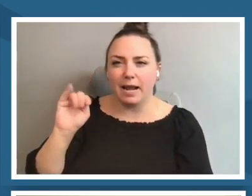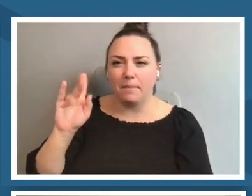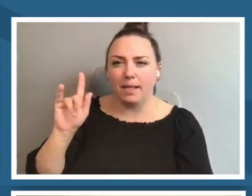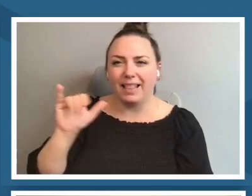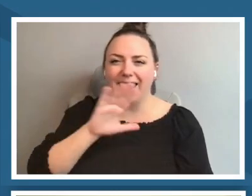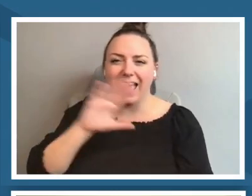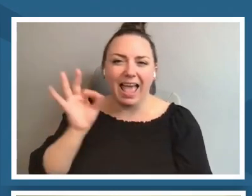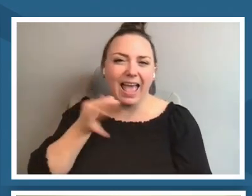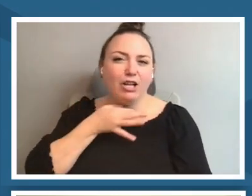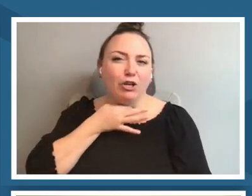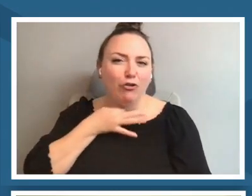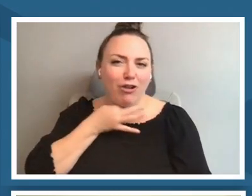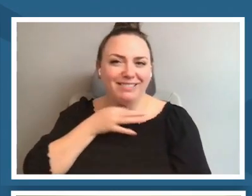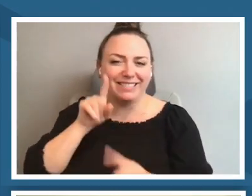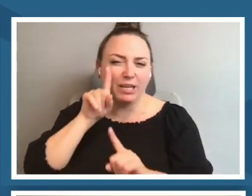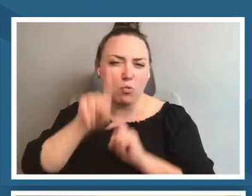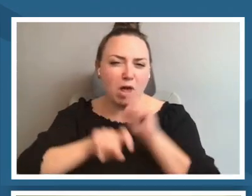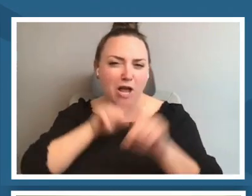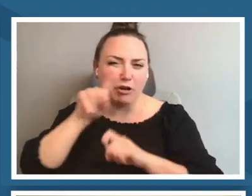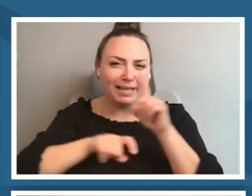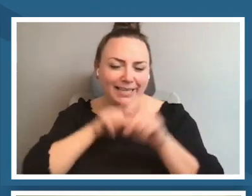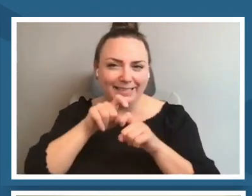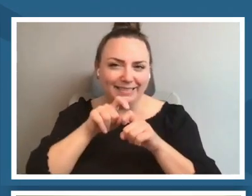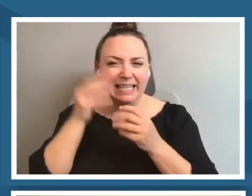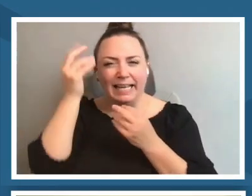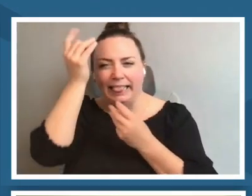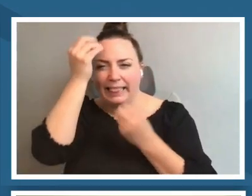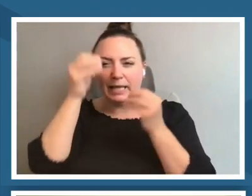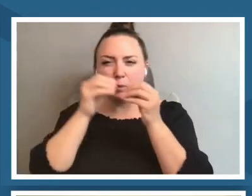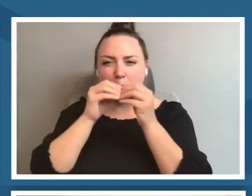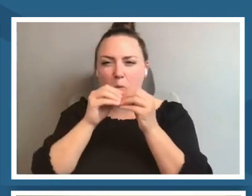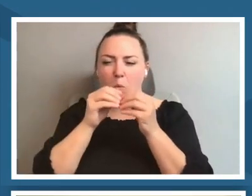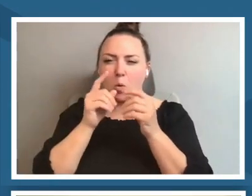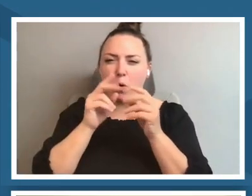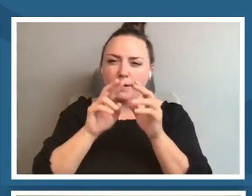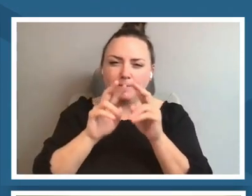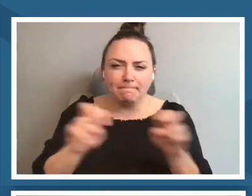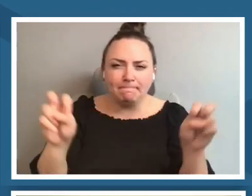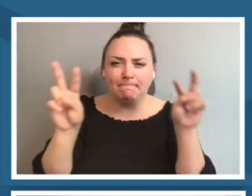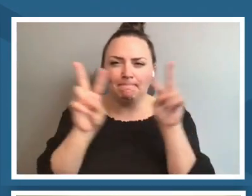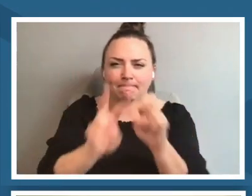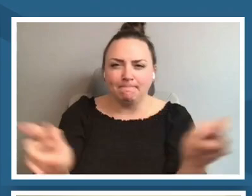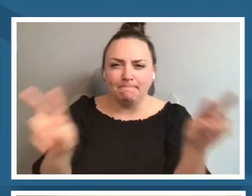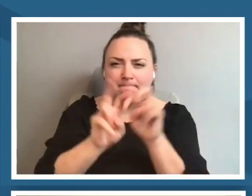invites learners to think more critically and more intentionally about